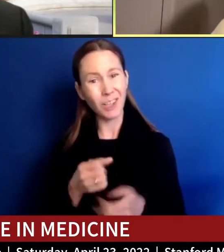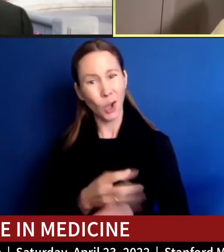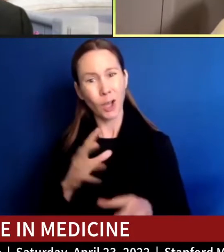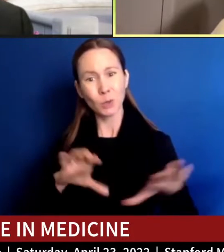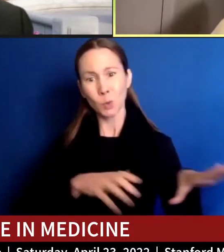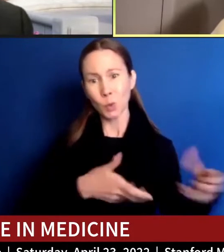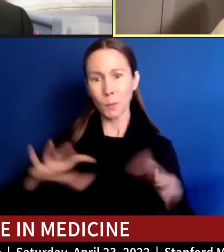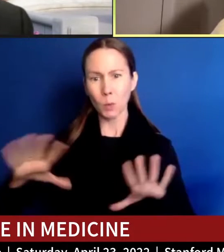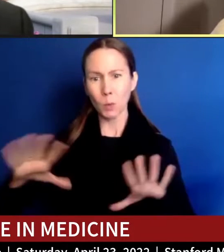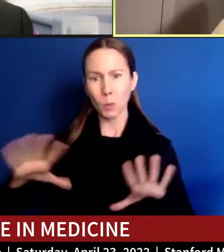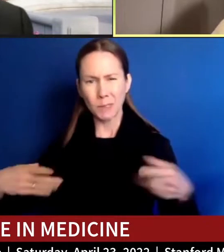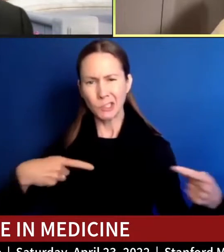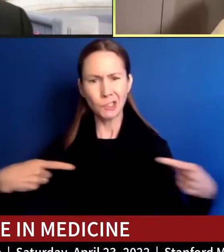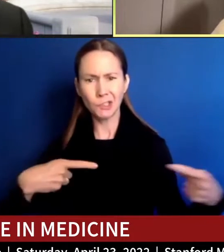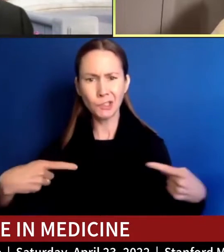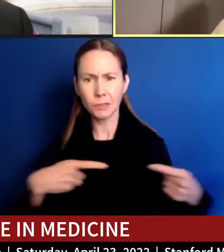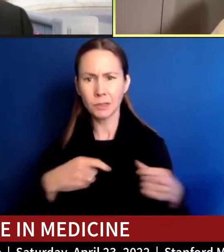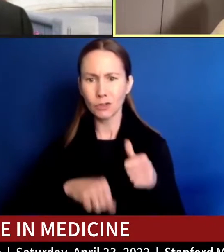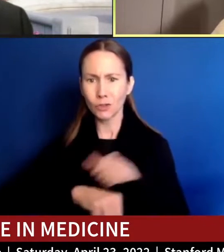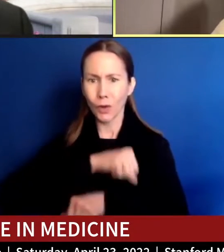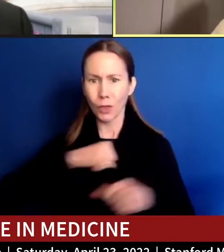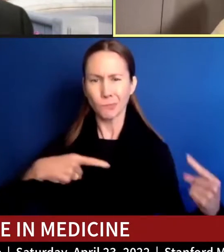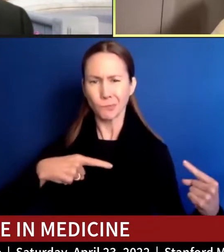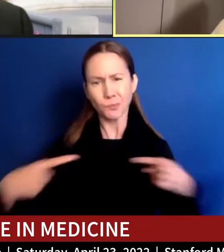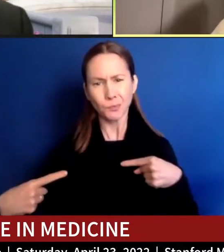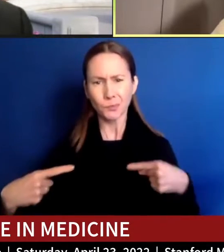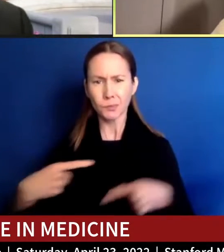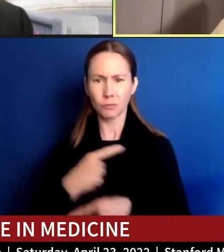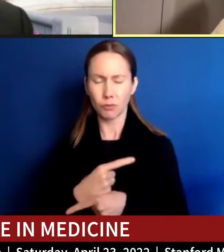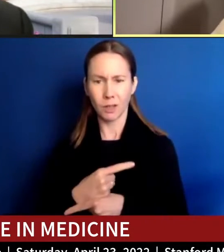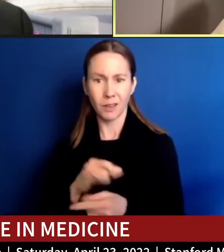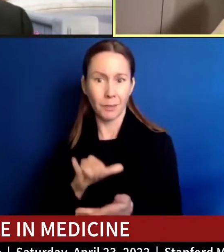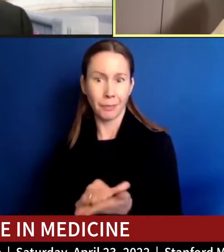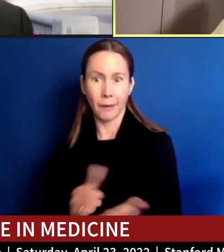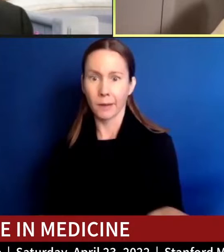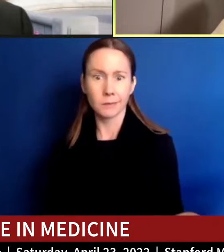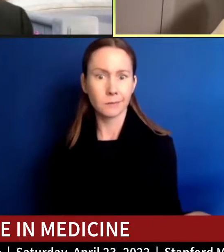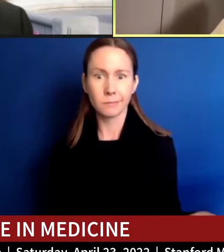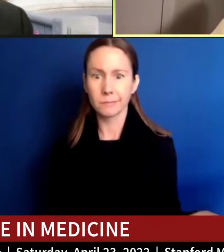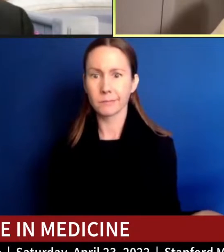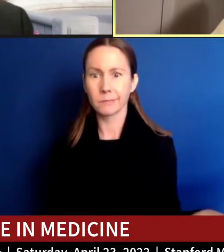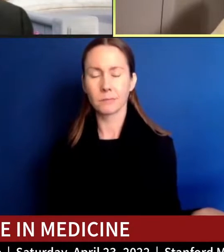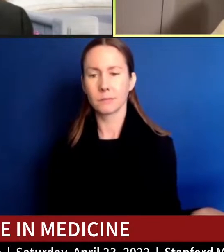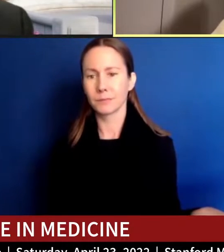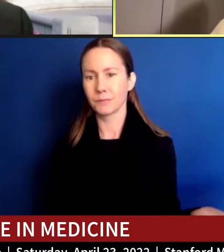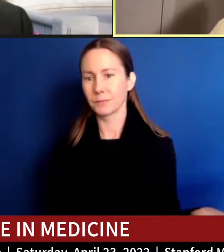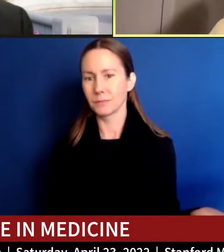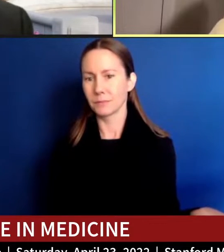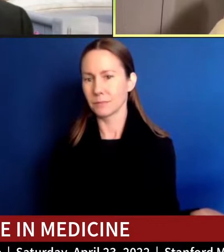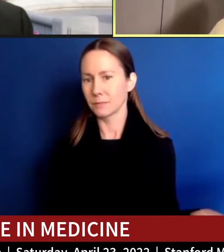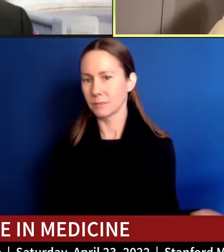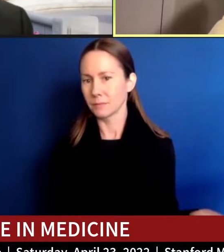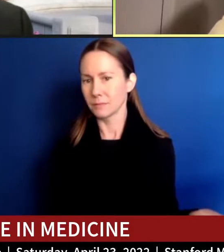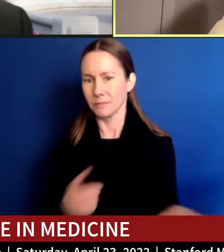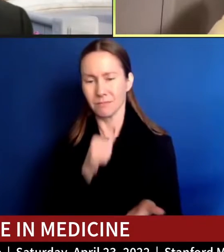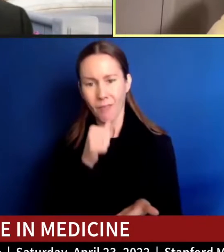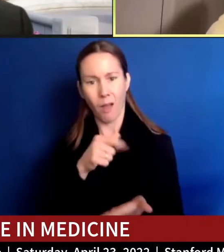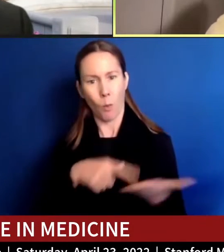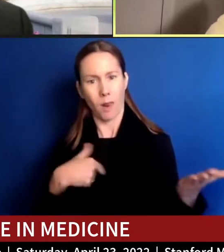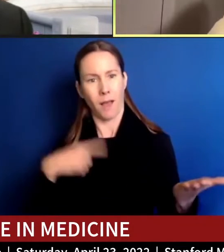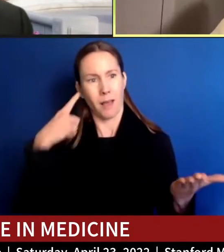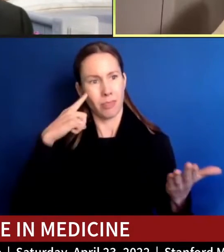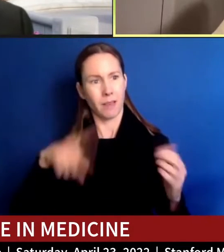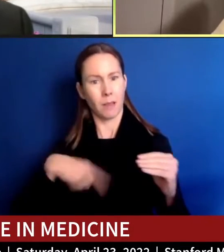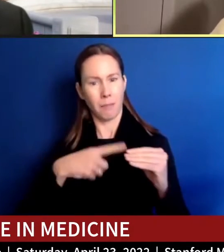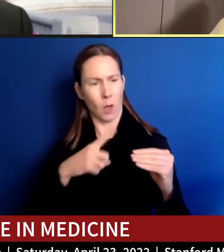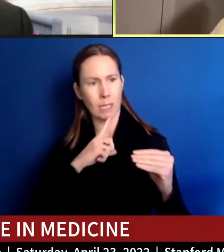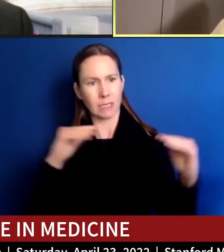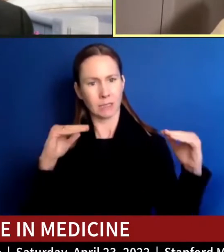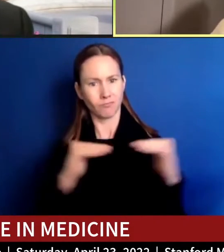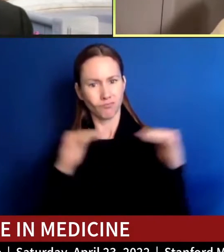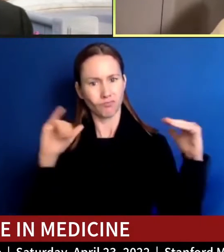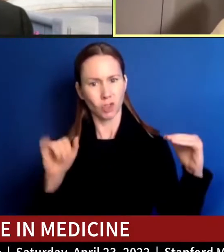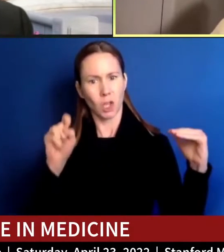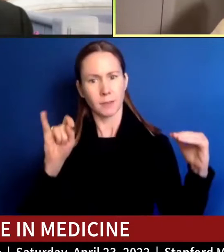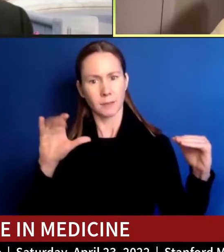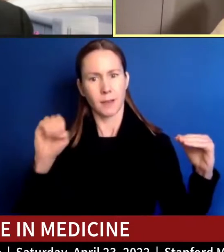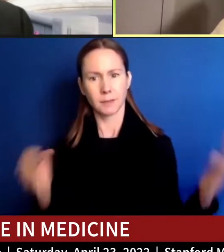And that is definitely not, you know, what I think of as justice, or equity, or access. So,